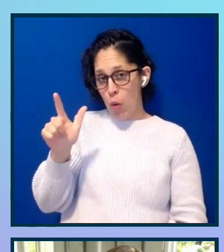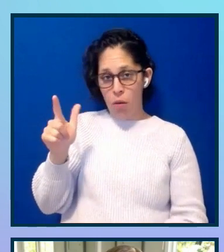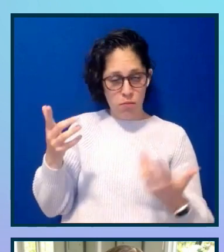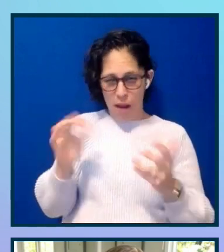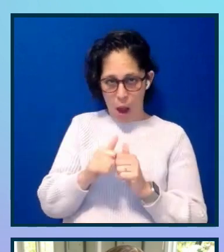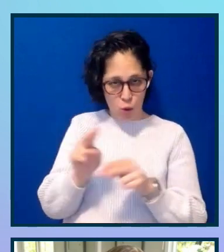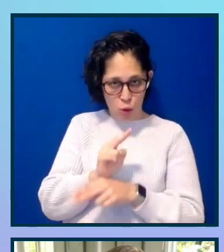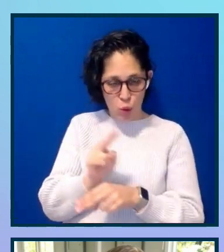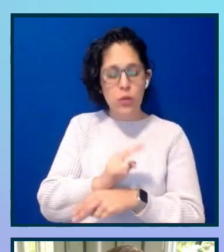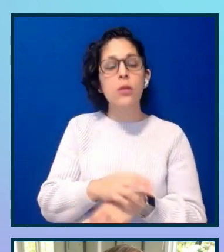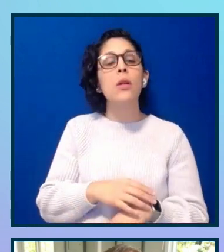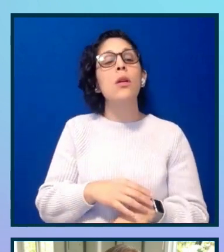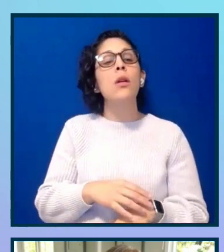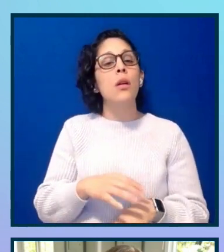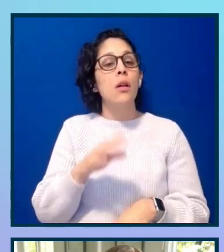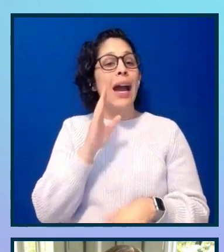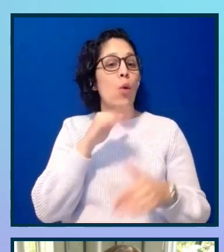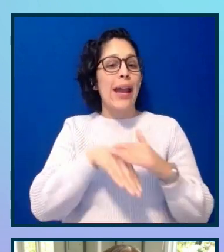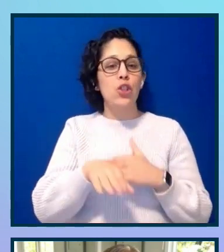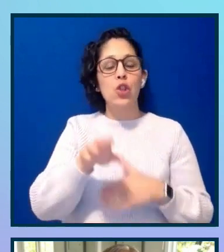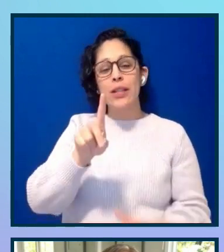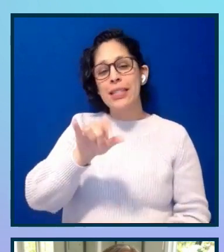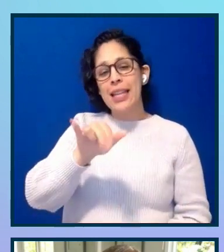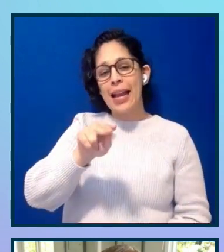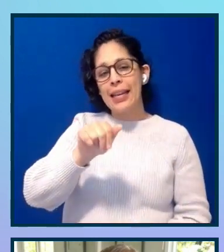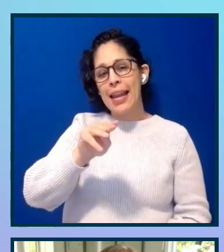is I'm going into a dynamic gallery here with some dynamic images,